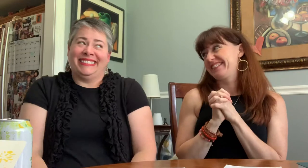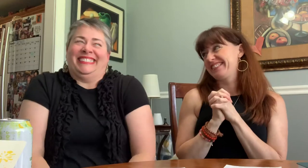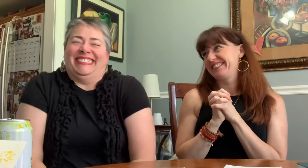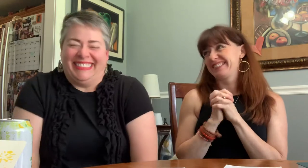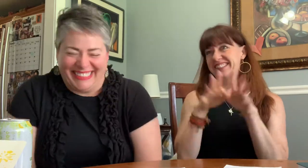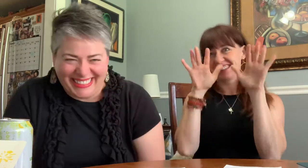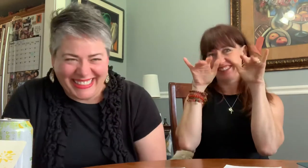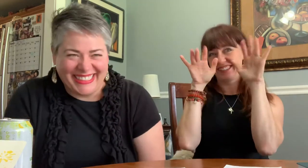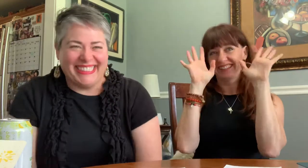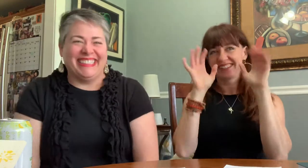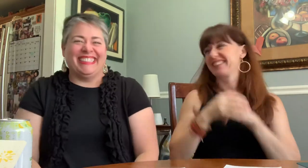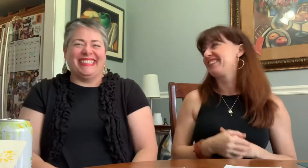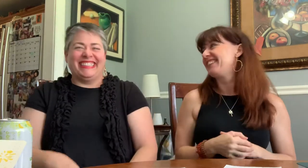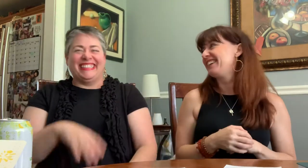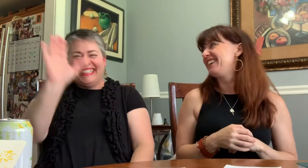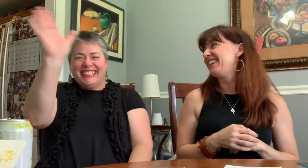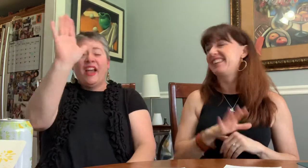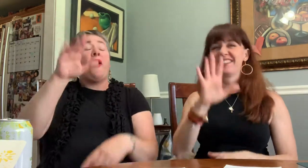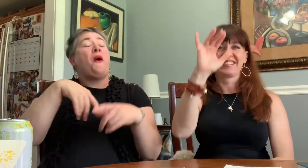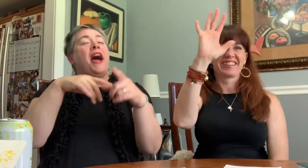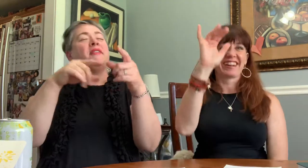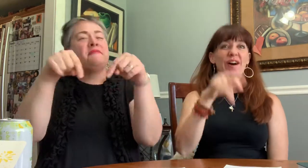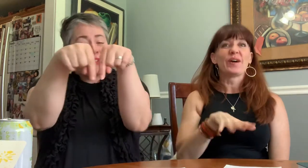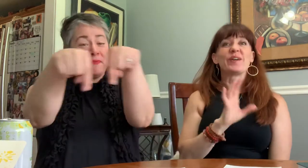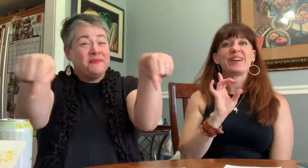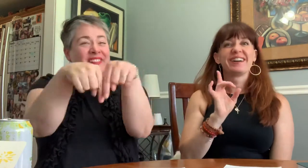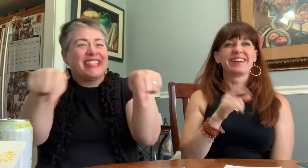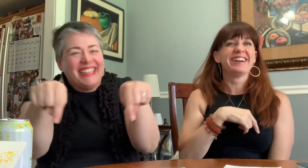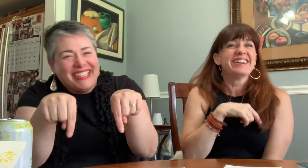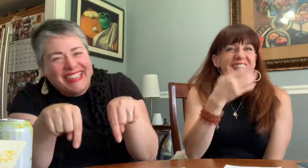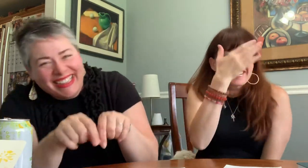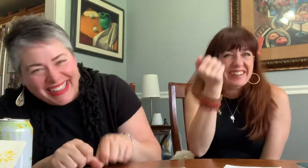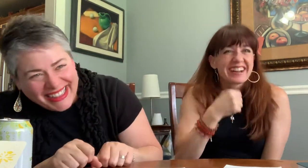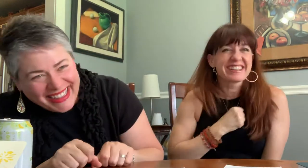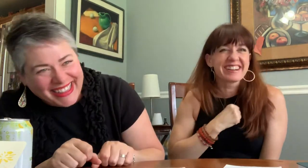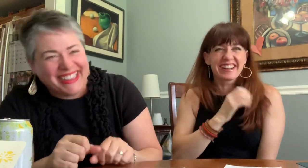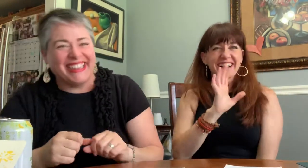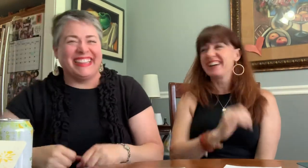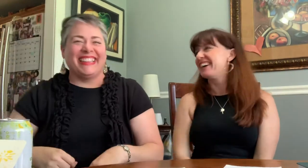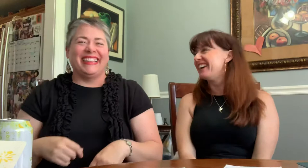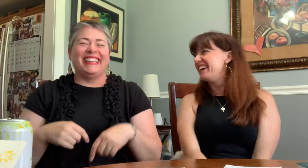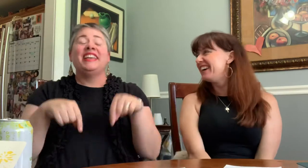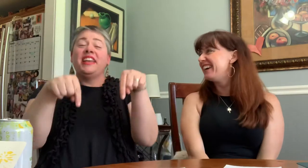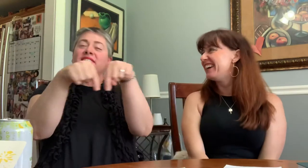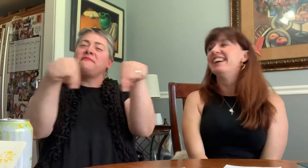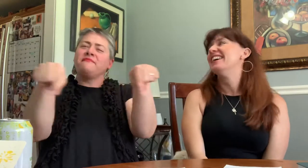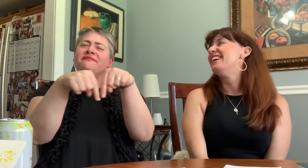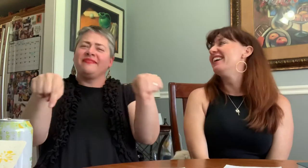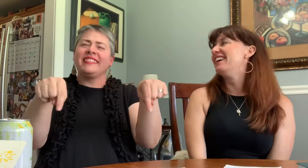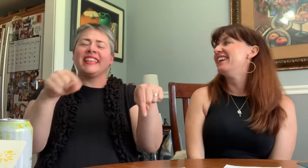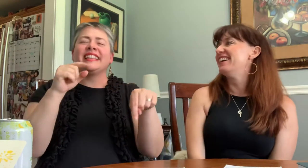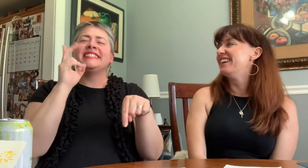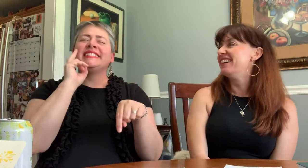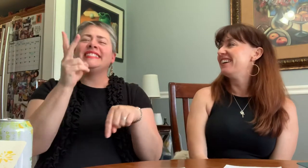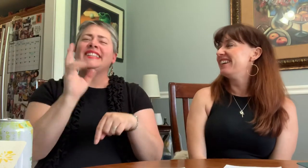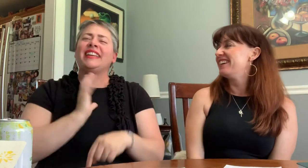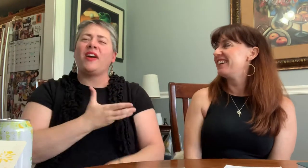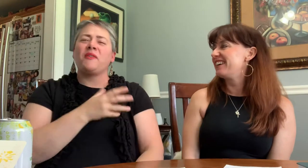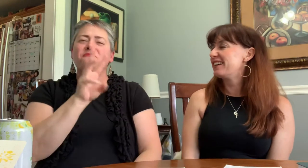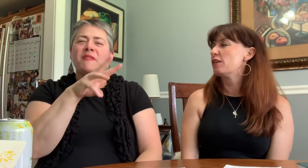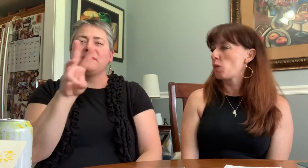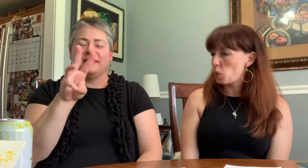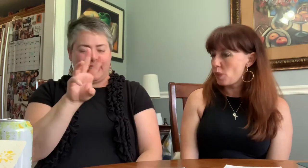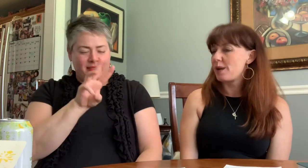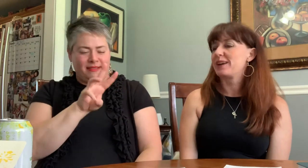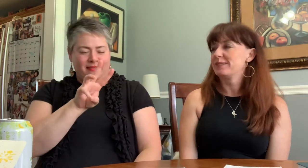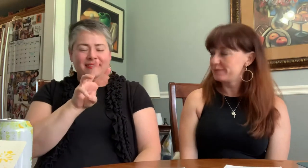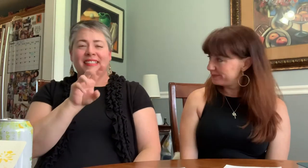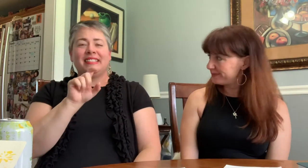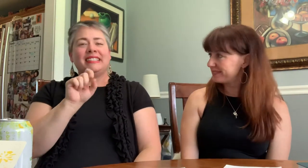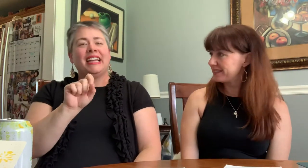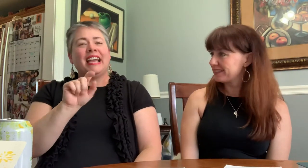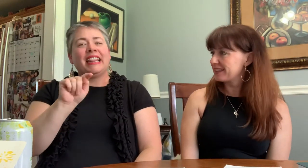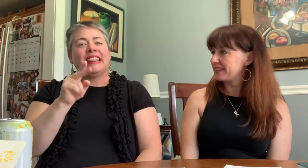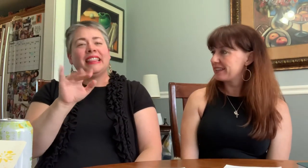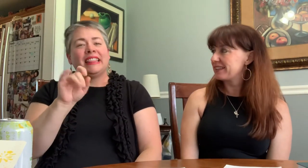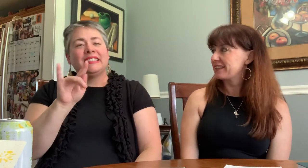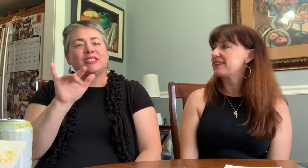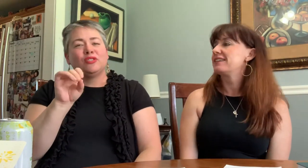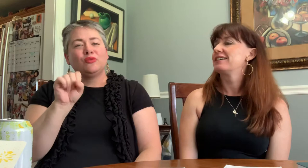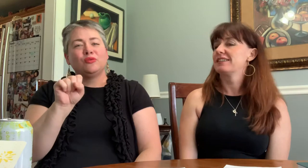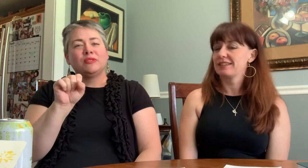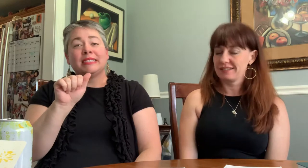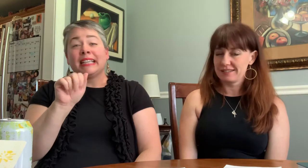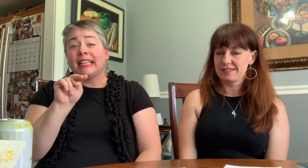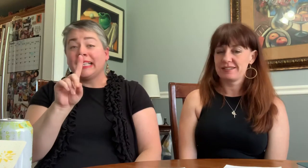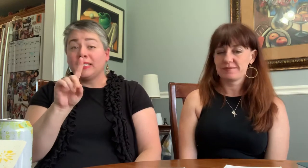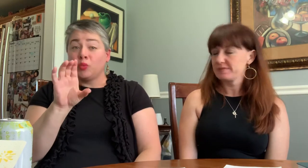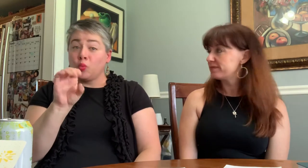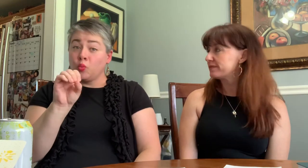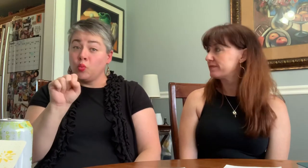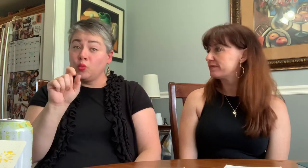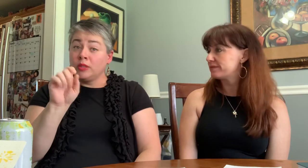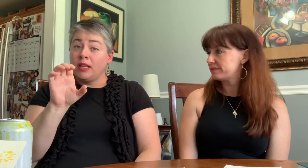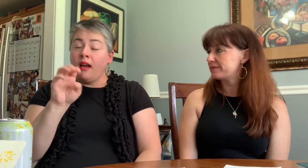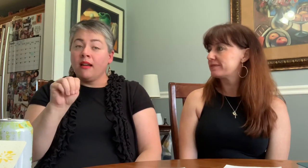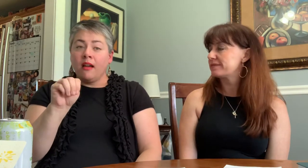www.thistlesandcoos.com